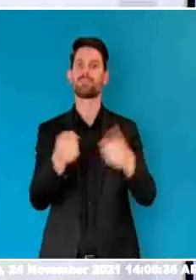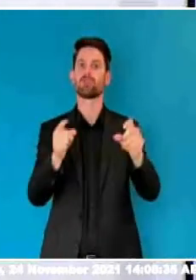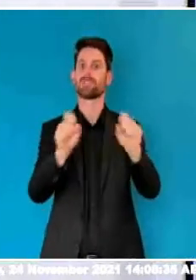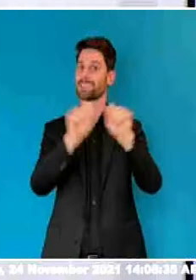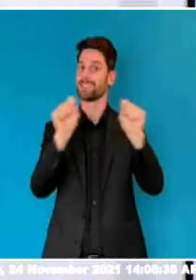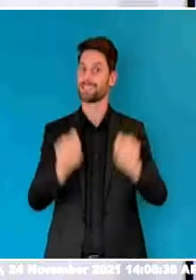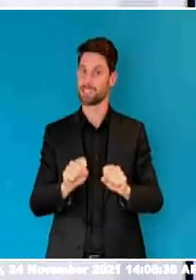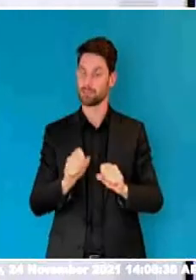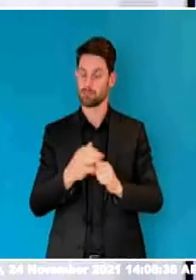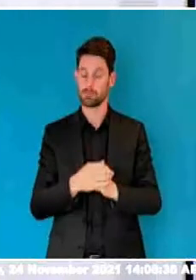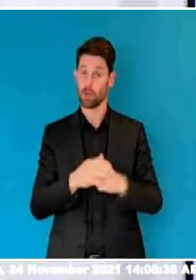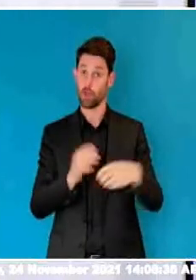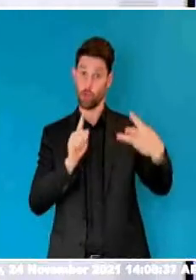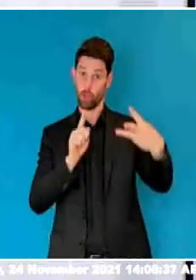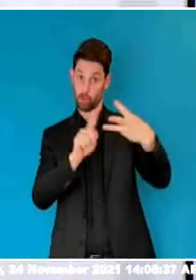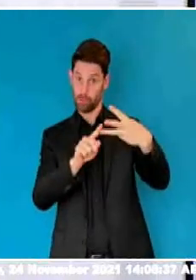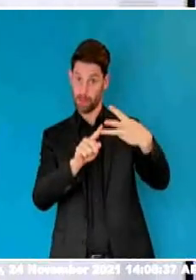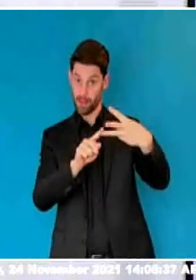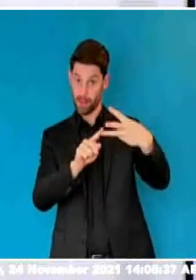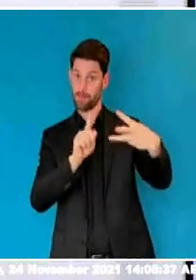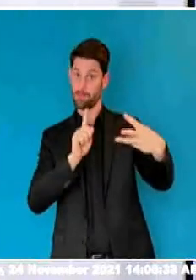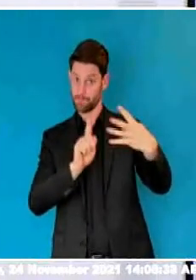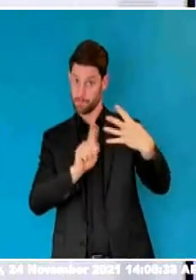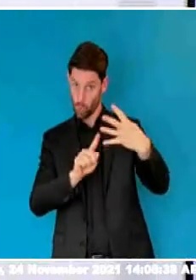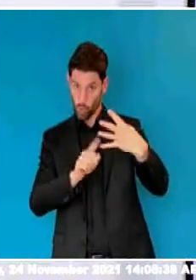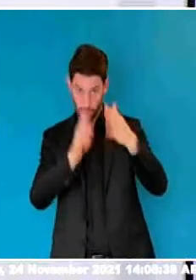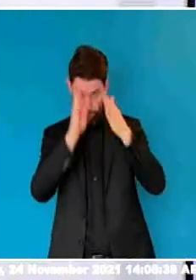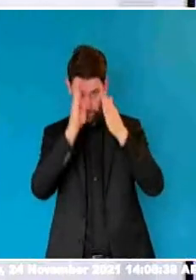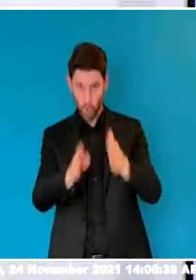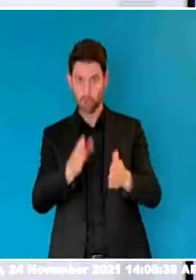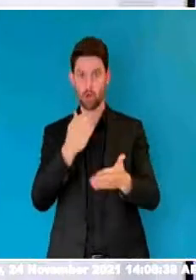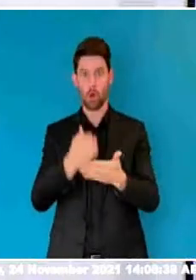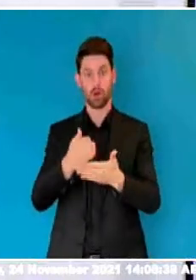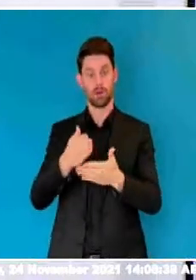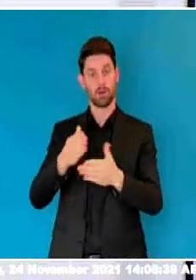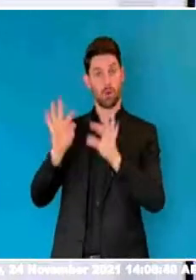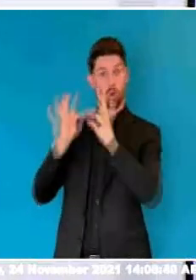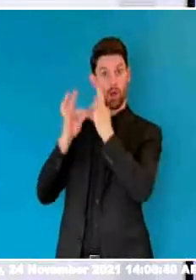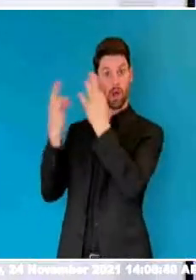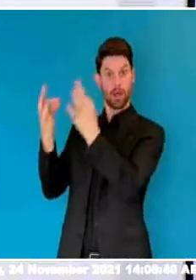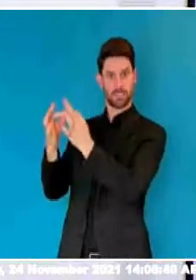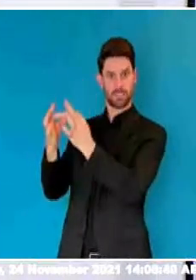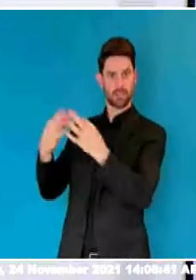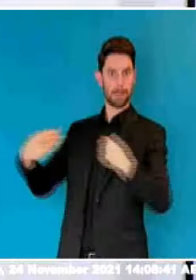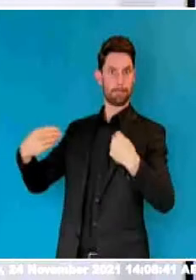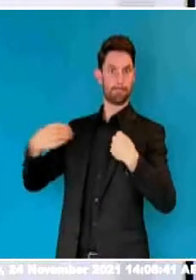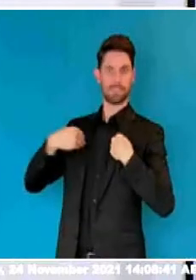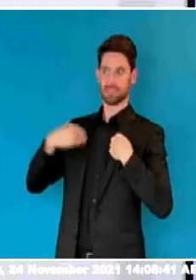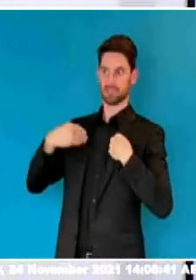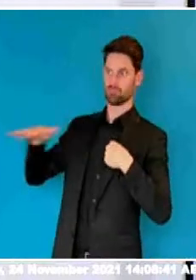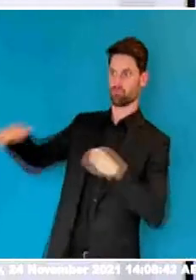Pillar 3 and 4 is focused on employers and workplaces, and that's improving employer